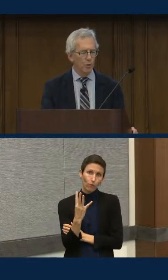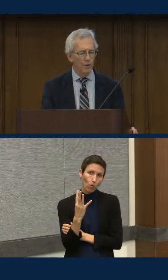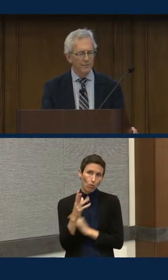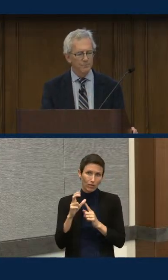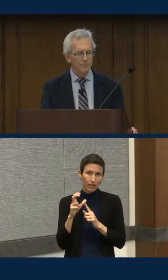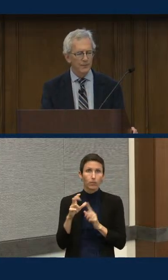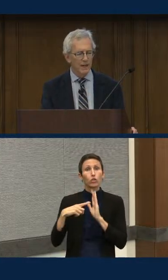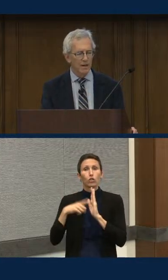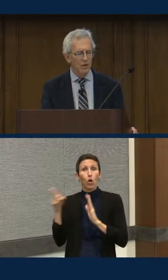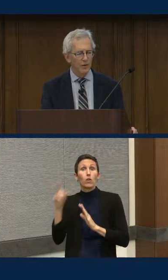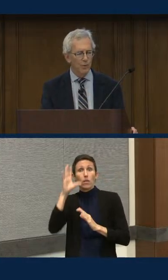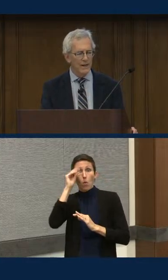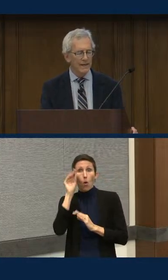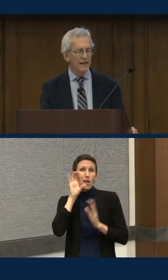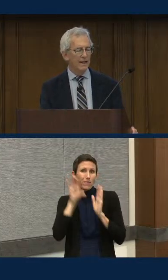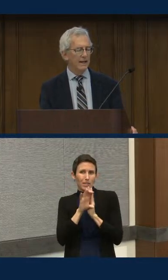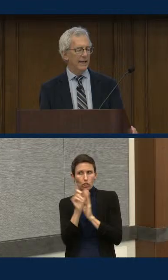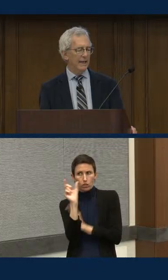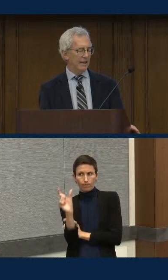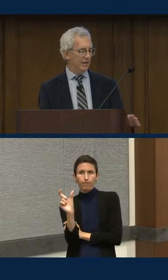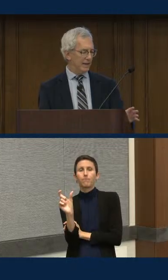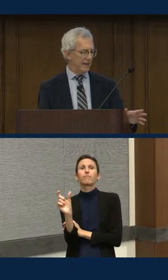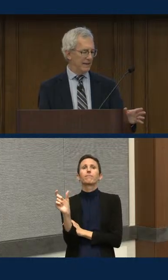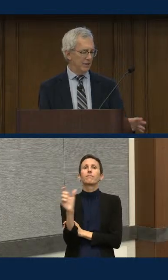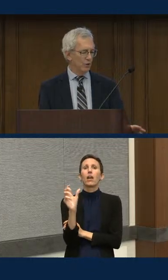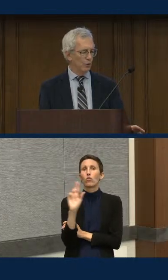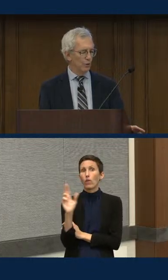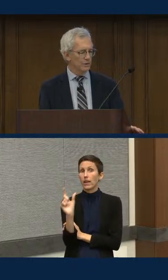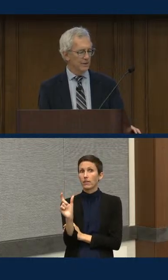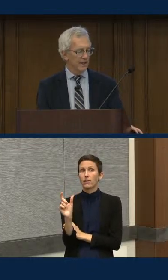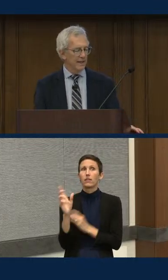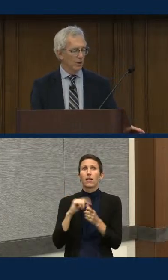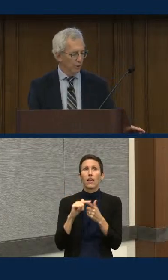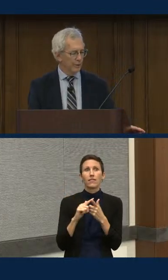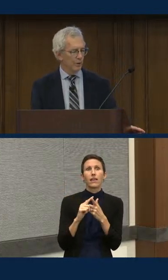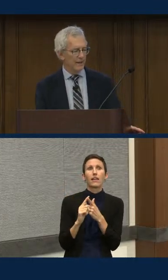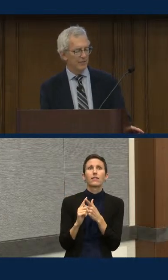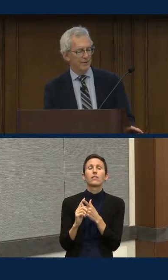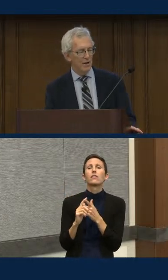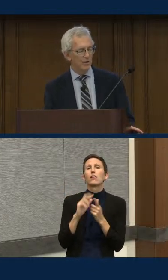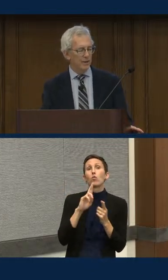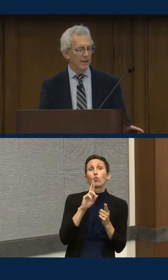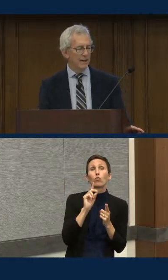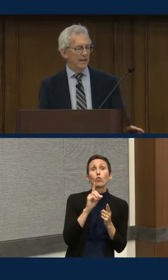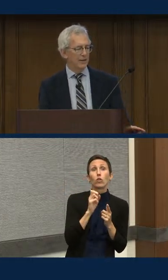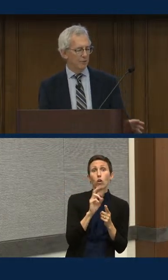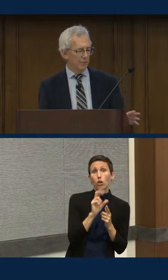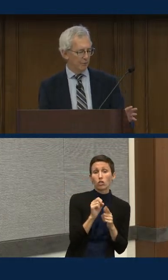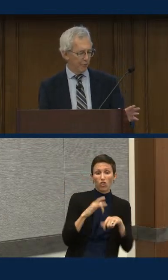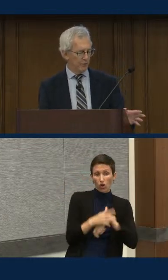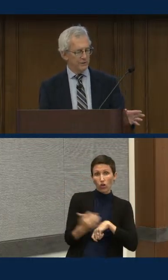showing the boy on the right and